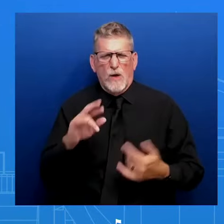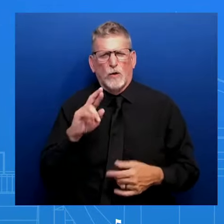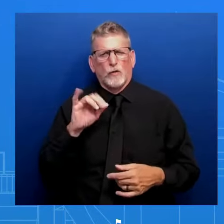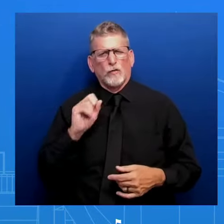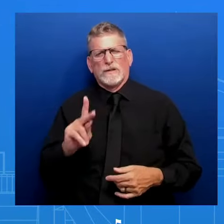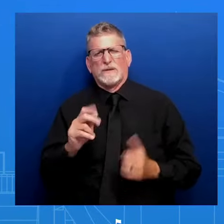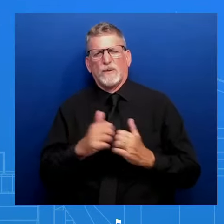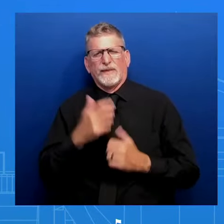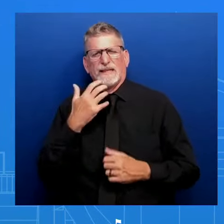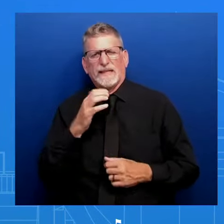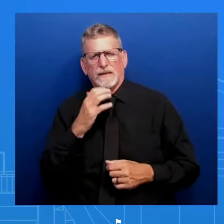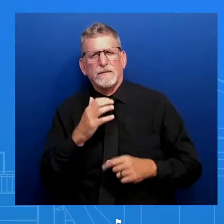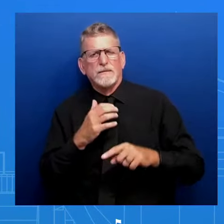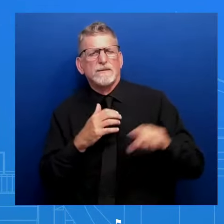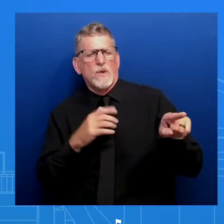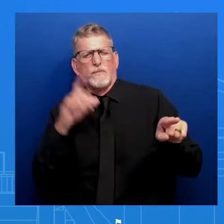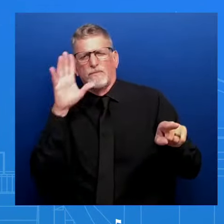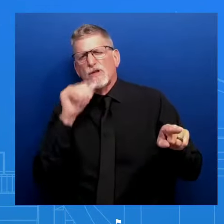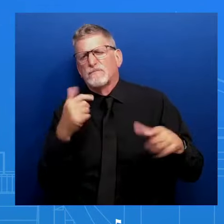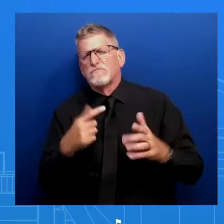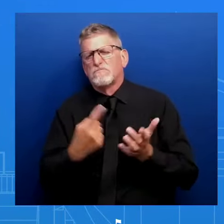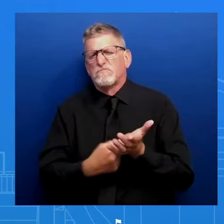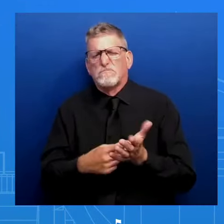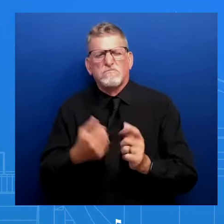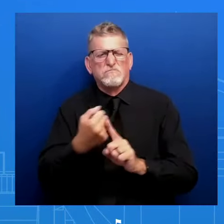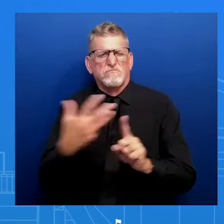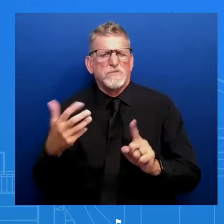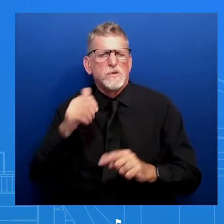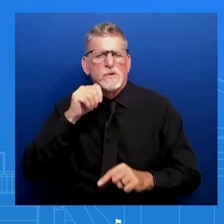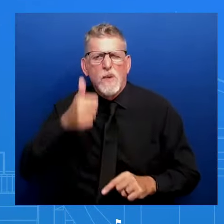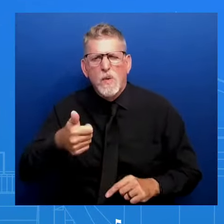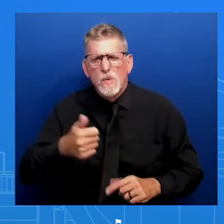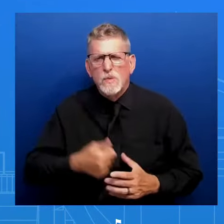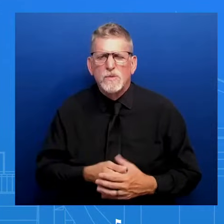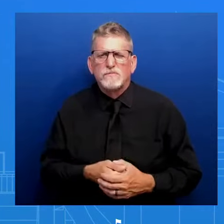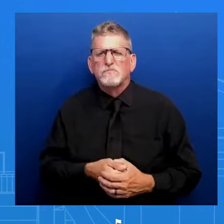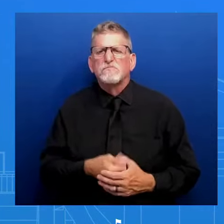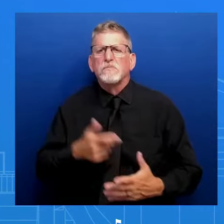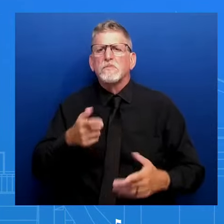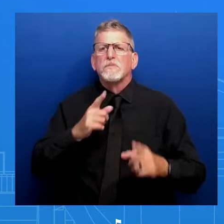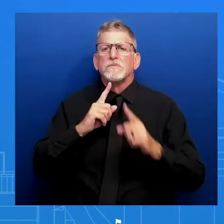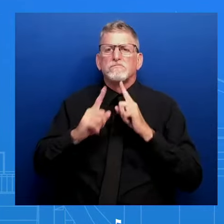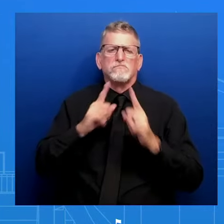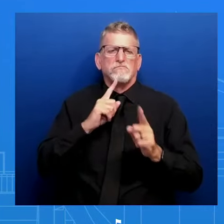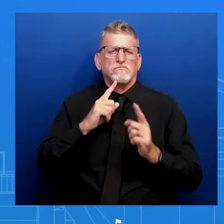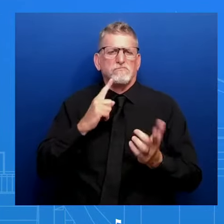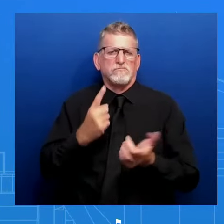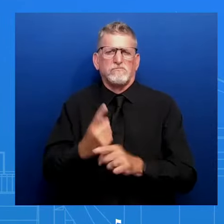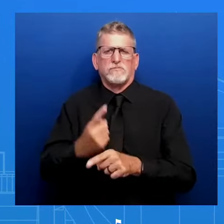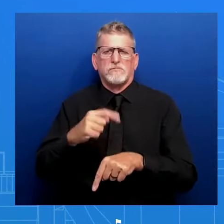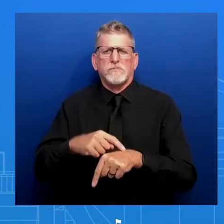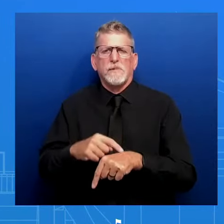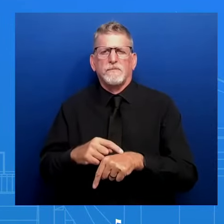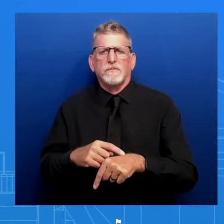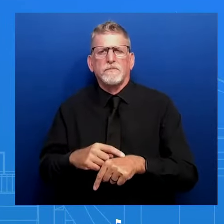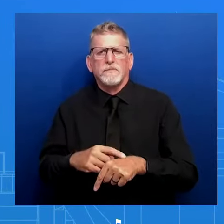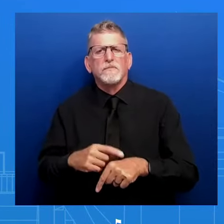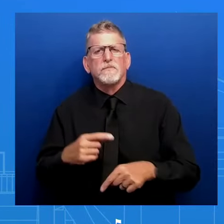that the conversation is incredibly timely. And so, we were ha- -- we were glad to have it here at the White House. The Press: Did the President take part in the summit at all? Ms. Jean-Pierre: No, the President